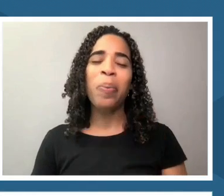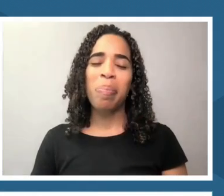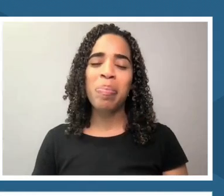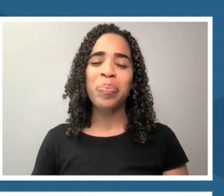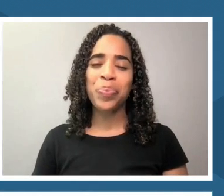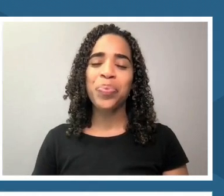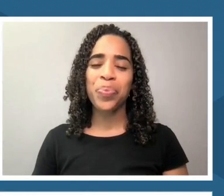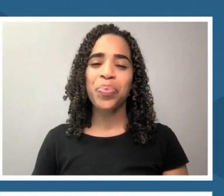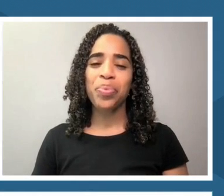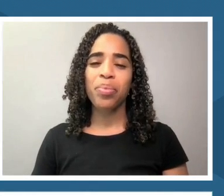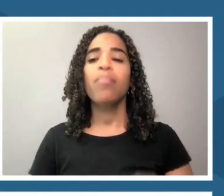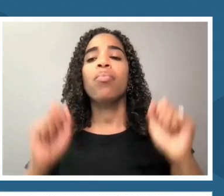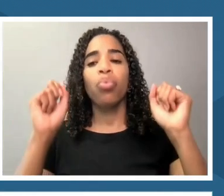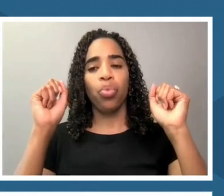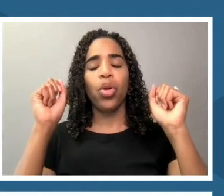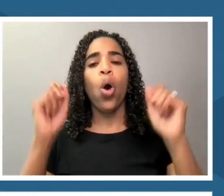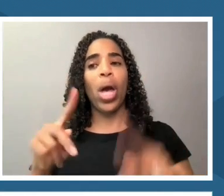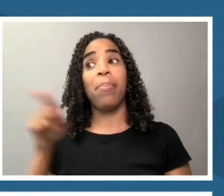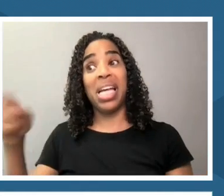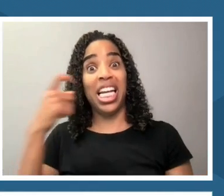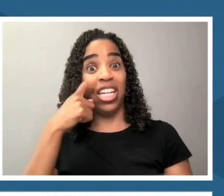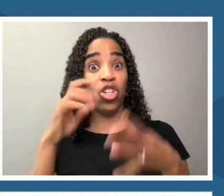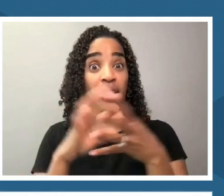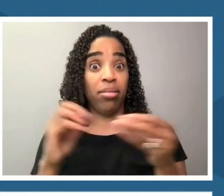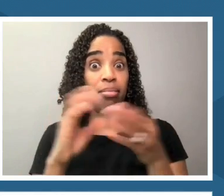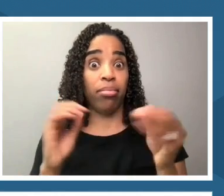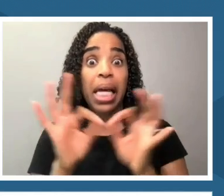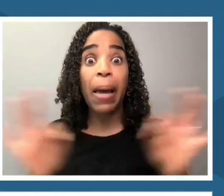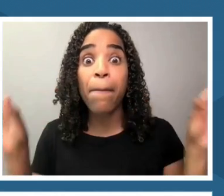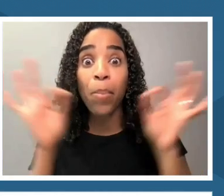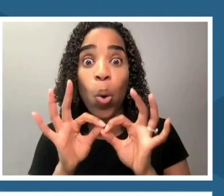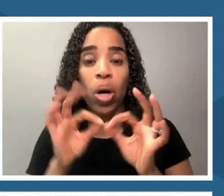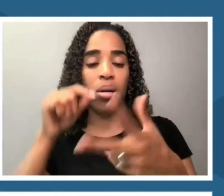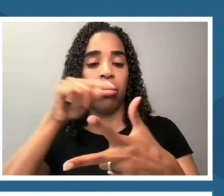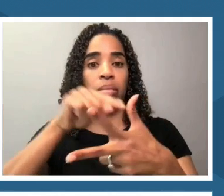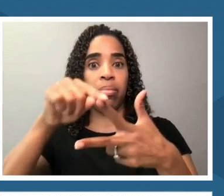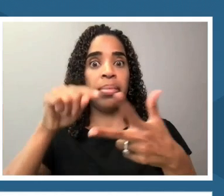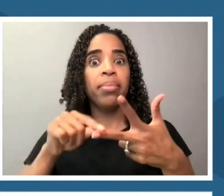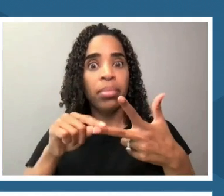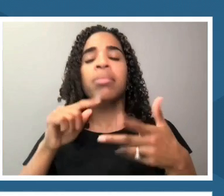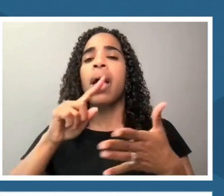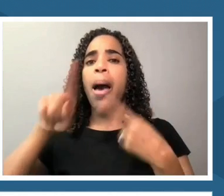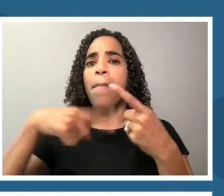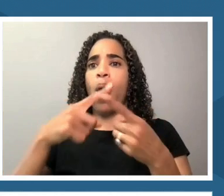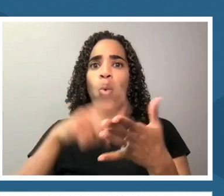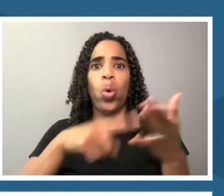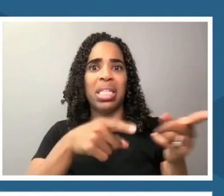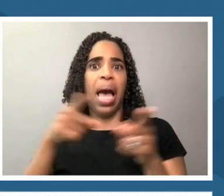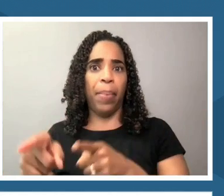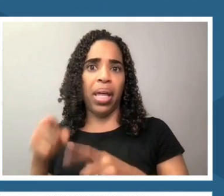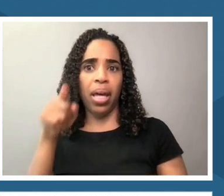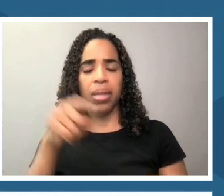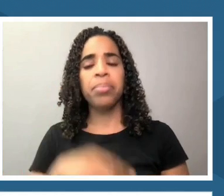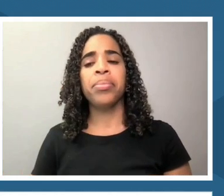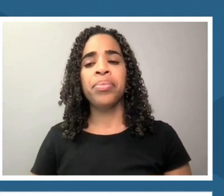tk made some important observations um and shared some interesting insights of what might be happening in this image so